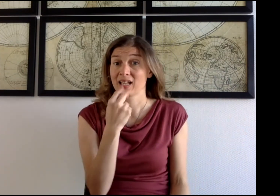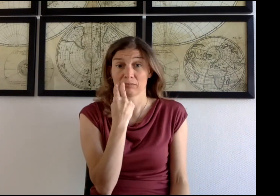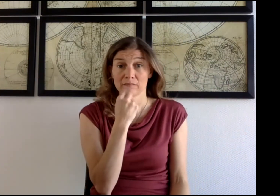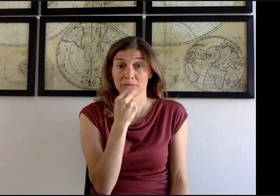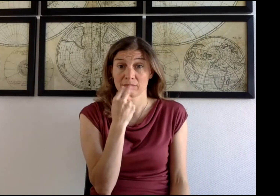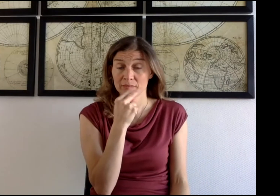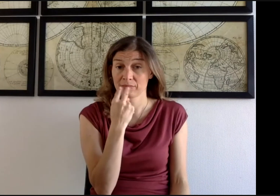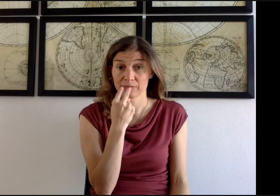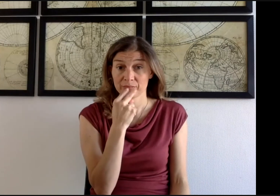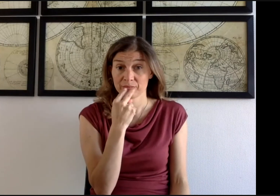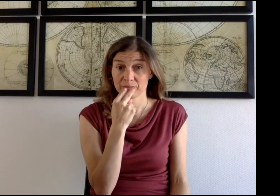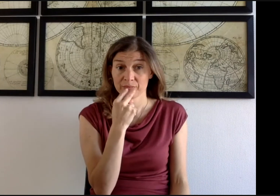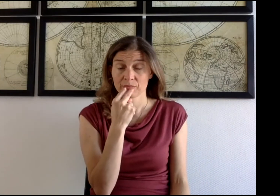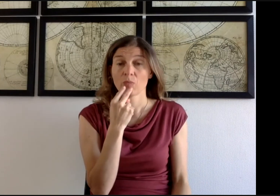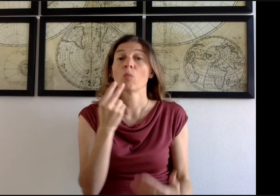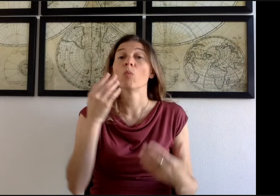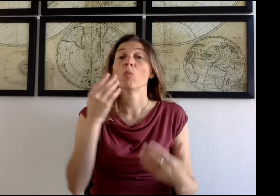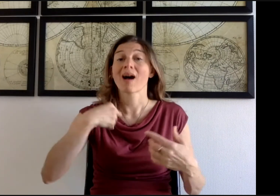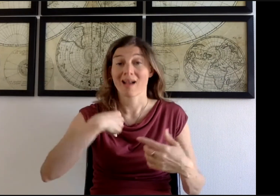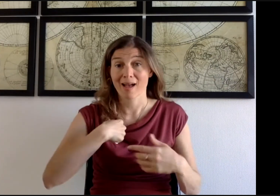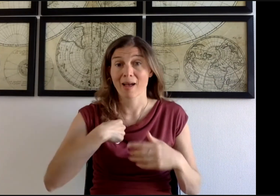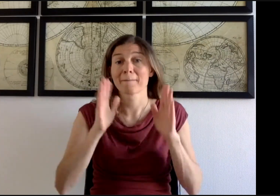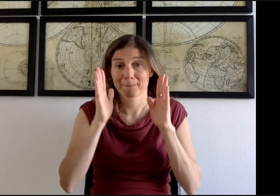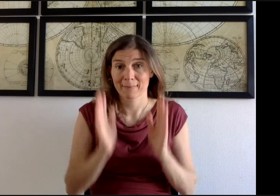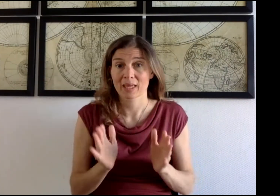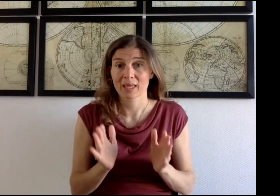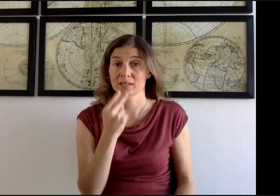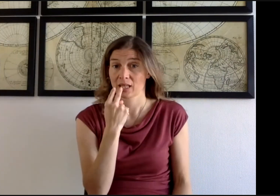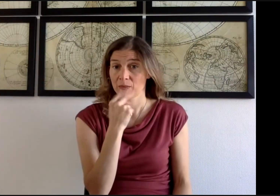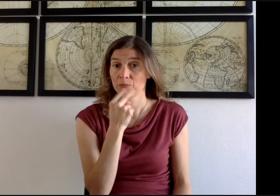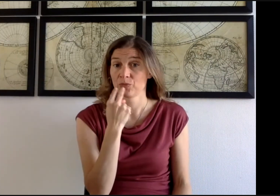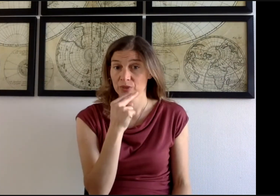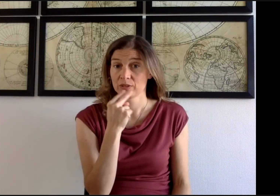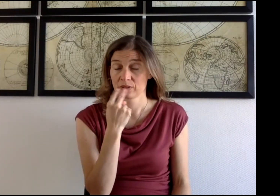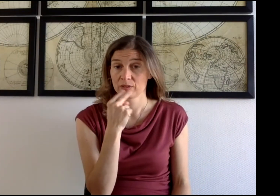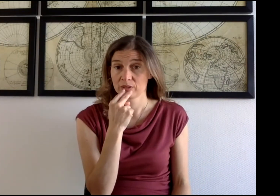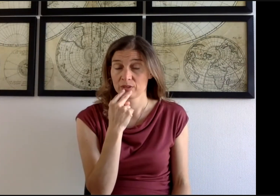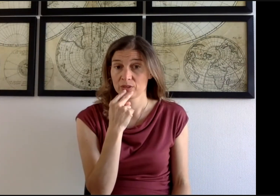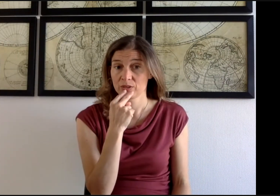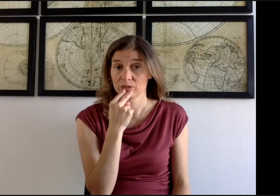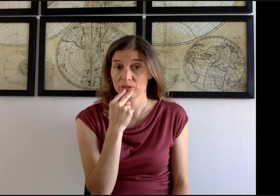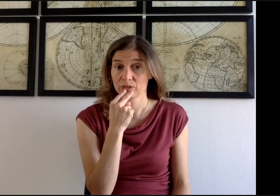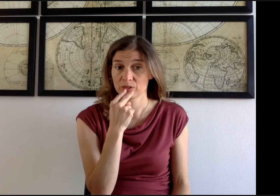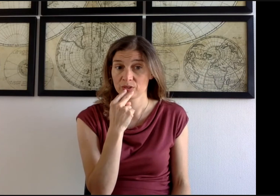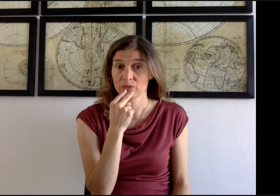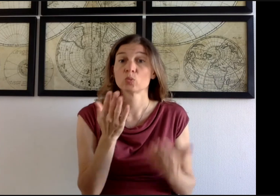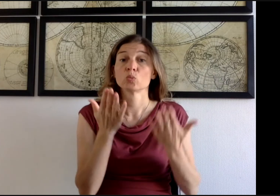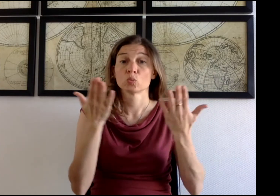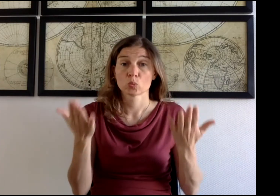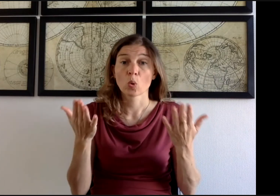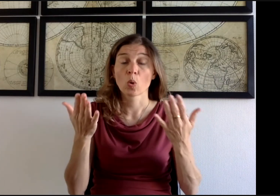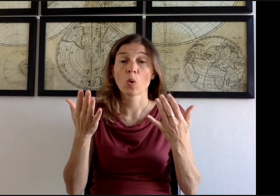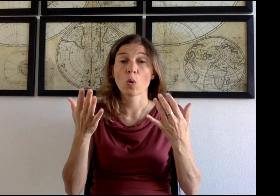I'm doing the lip-reading. So we have mask is like this